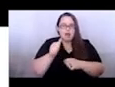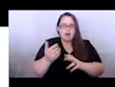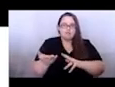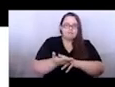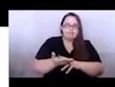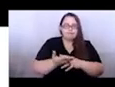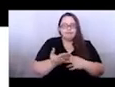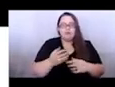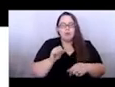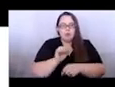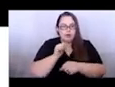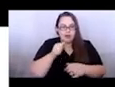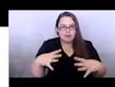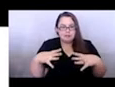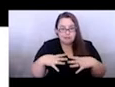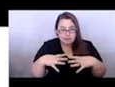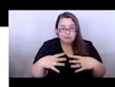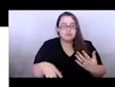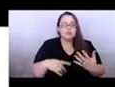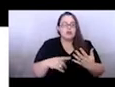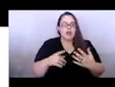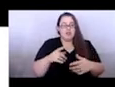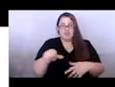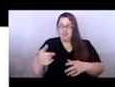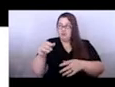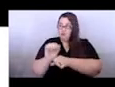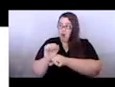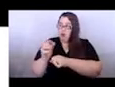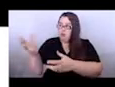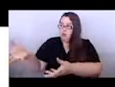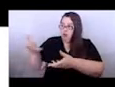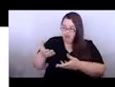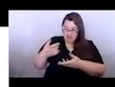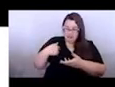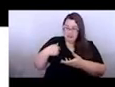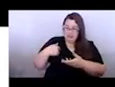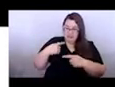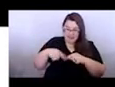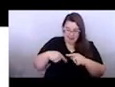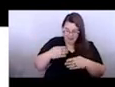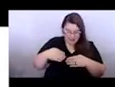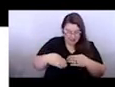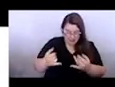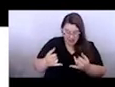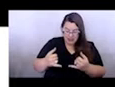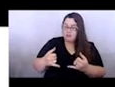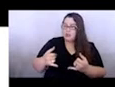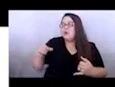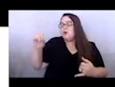and saying yes to tasks you can't responsibly complete. So if any of those feel familiar to you, you may need to evaluate